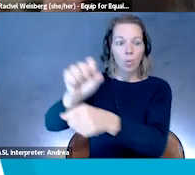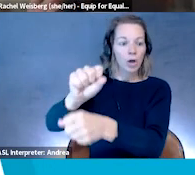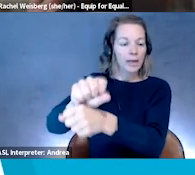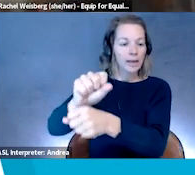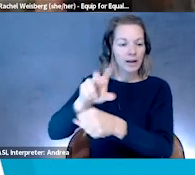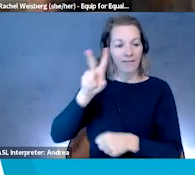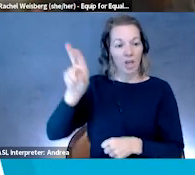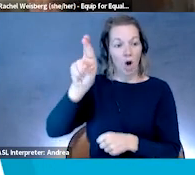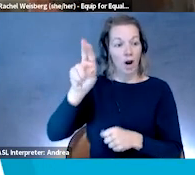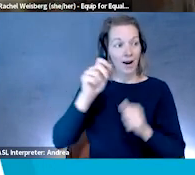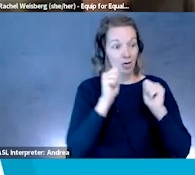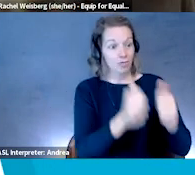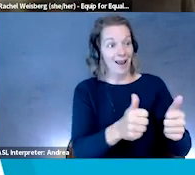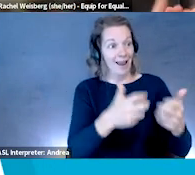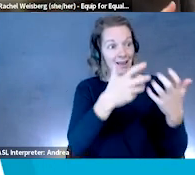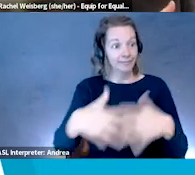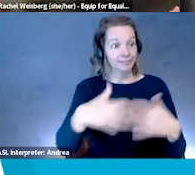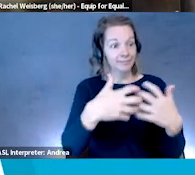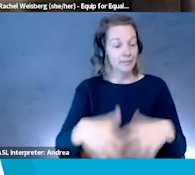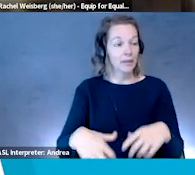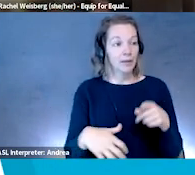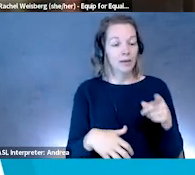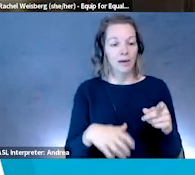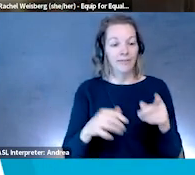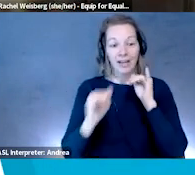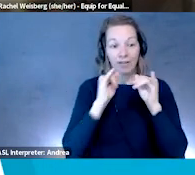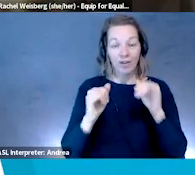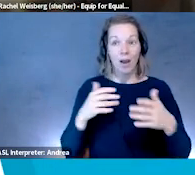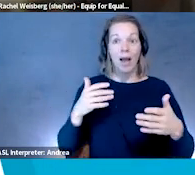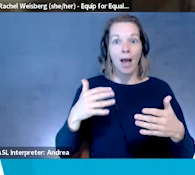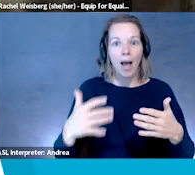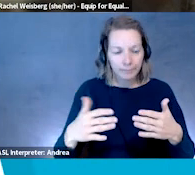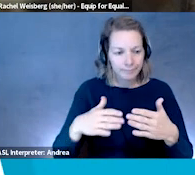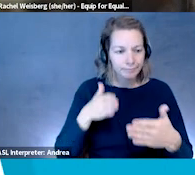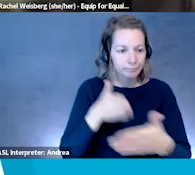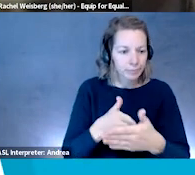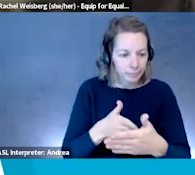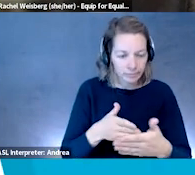NO. AND IF SOMEONE HAS BEEN EXPERIENCING DISCRIMINATION. WHAT DO WE DO IF SOMEONE IS IN THE